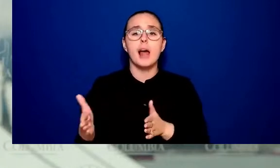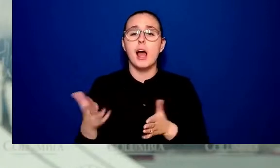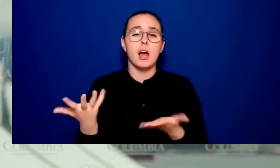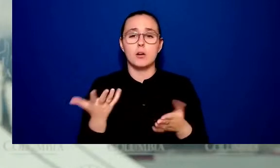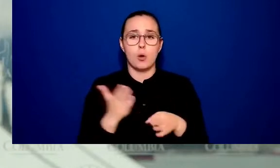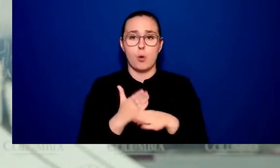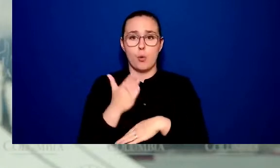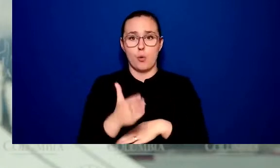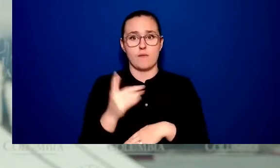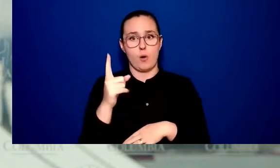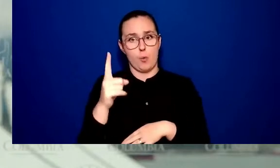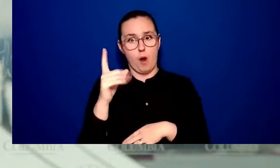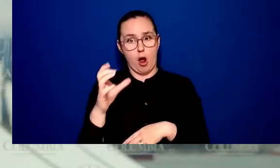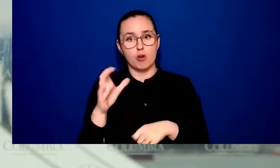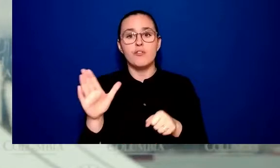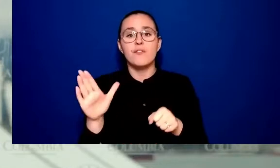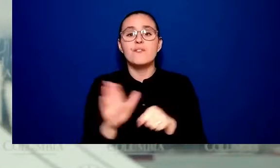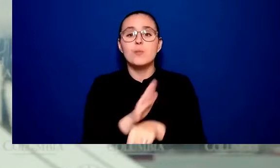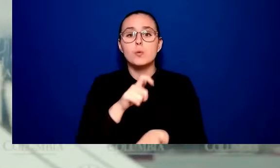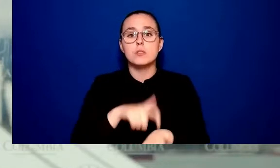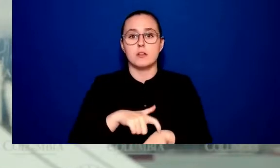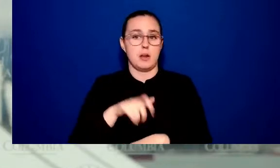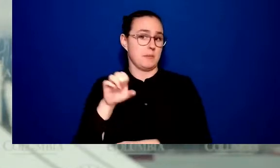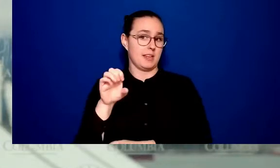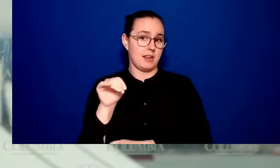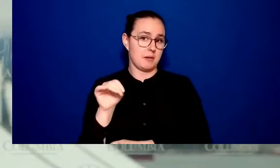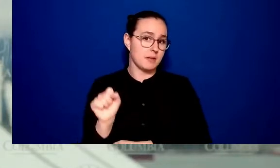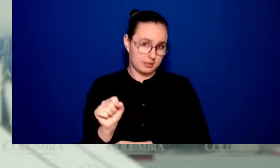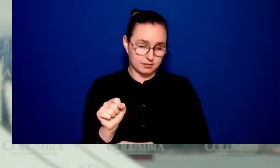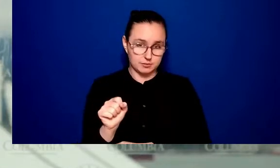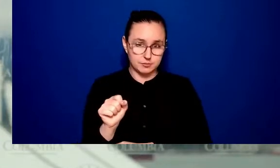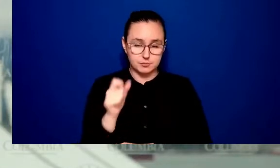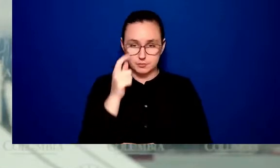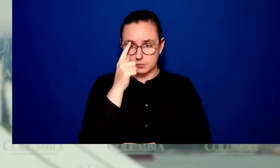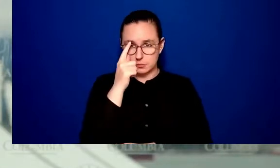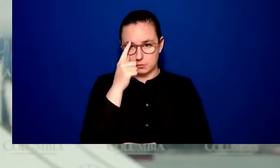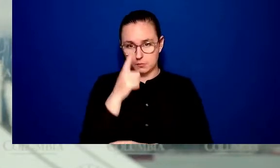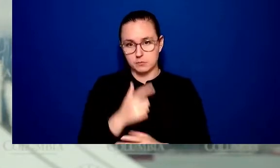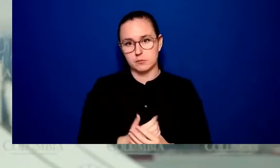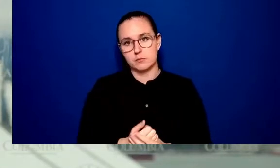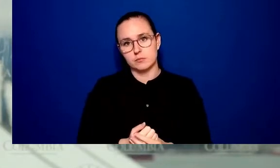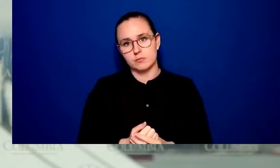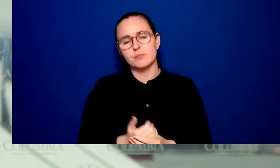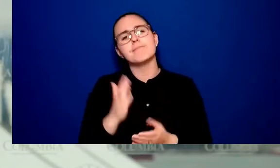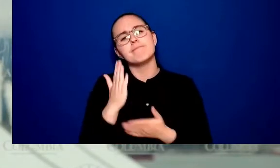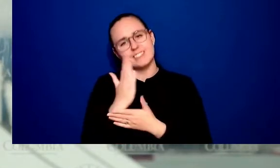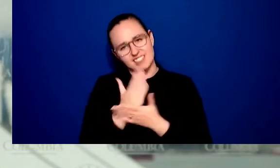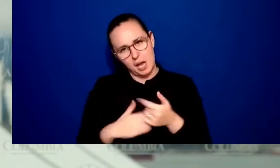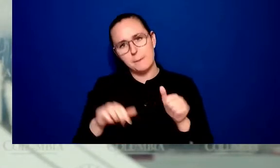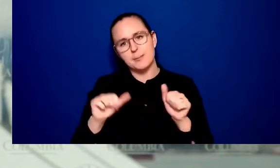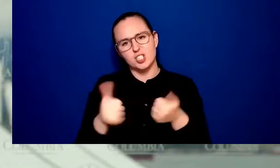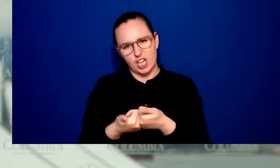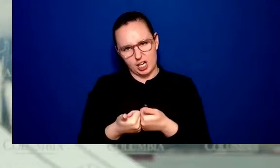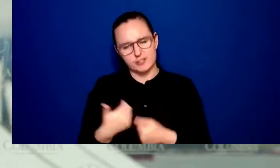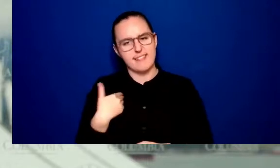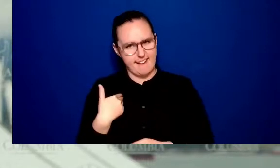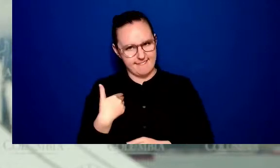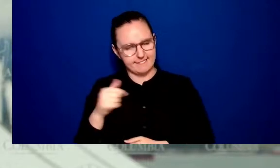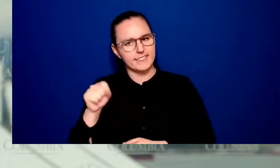more. There are, uh from time to time challenges in terms of,